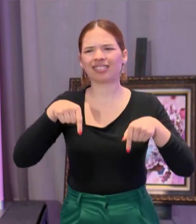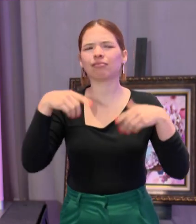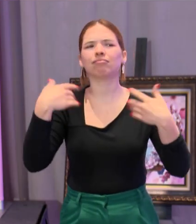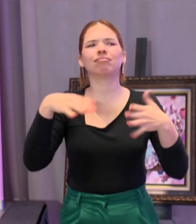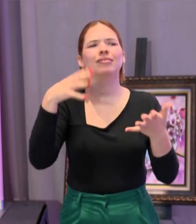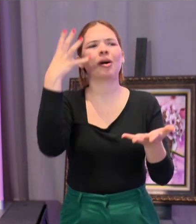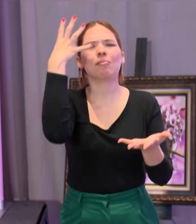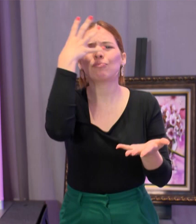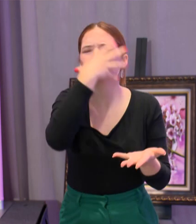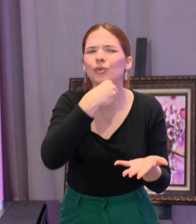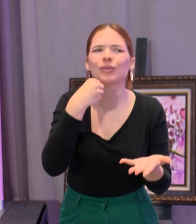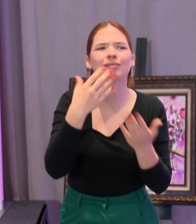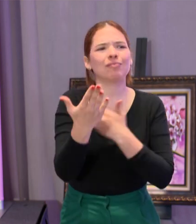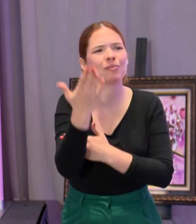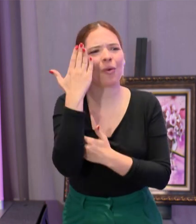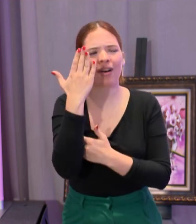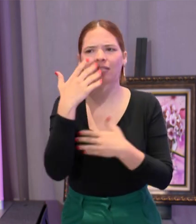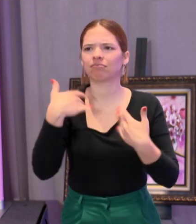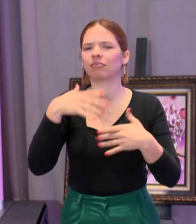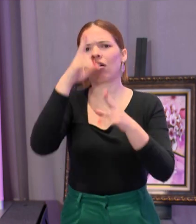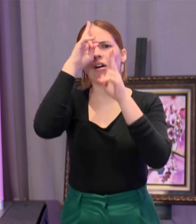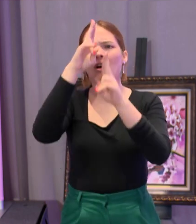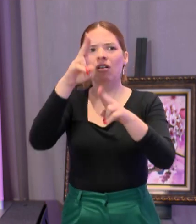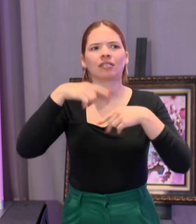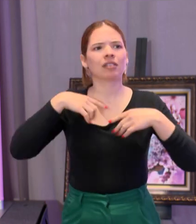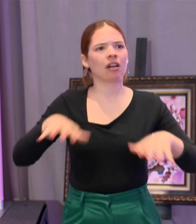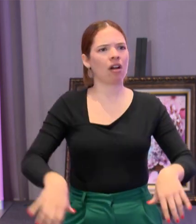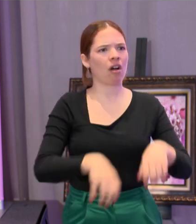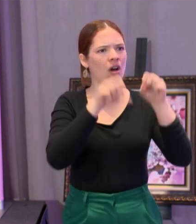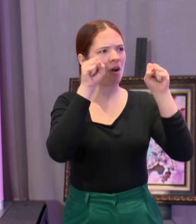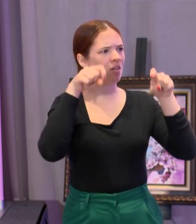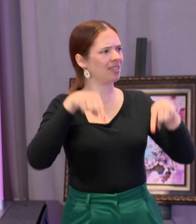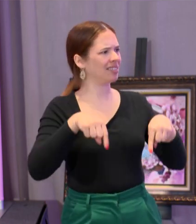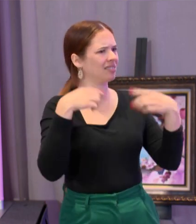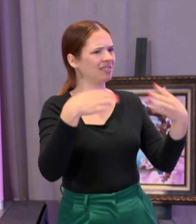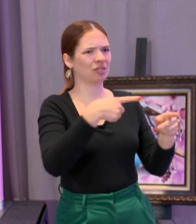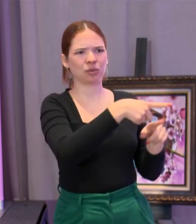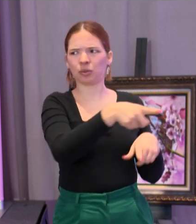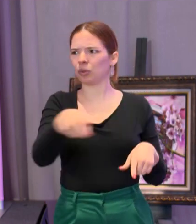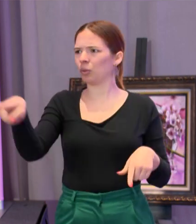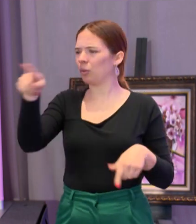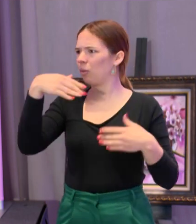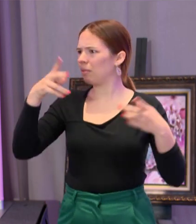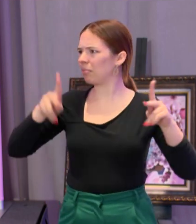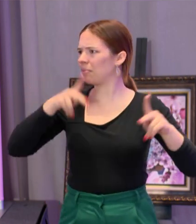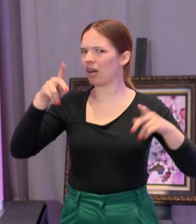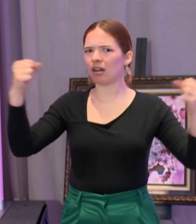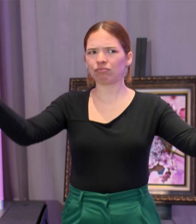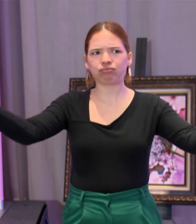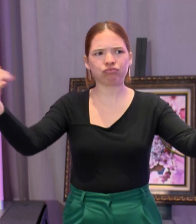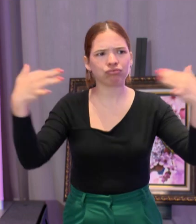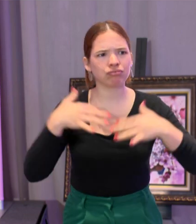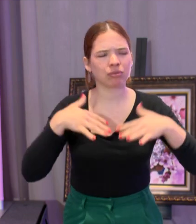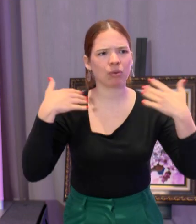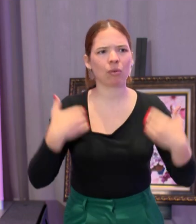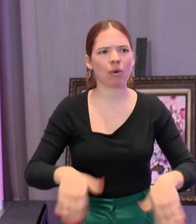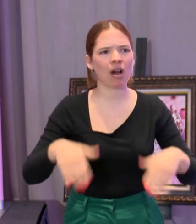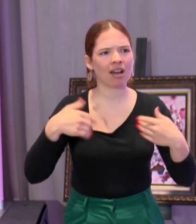IT IS AN HONOR TO HOST SUCH ESTEEMED GUESTS FOR THIS YEAR'S LAUNCH OF THE NATIONAL CHERRY